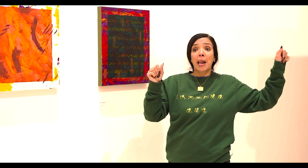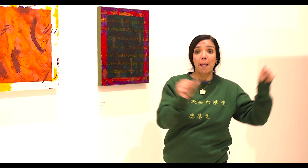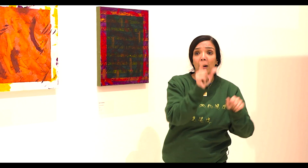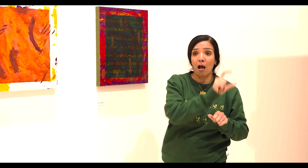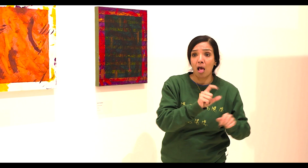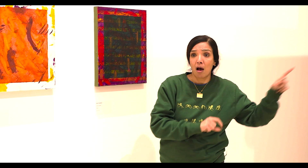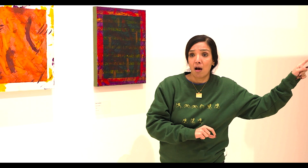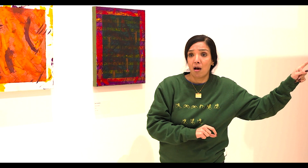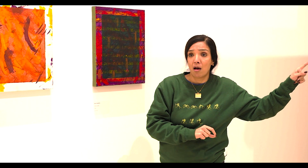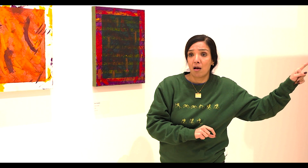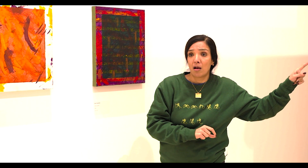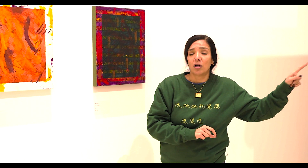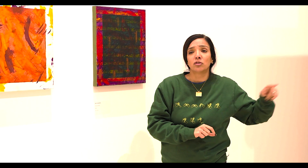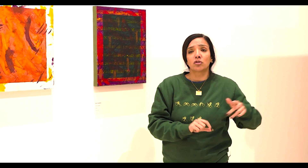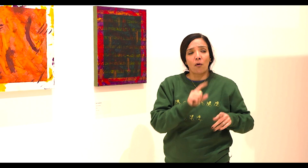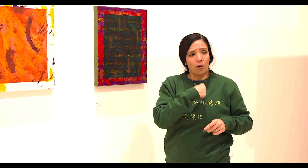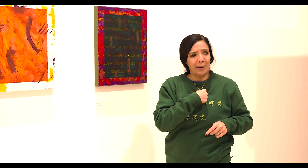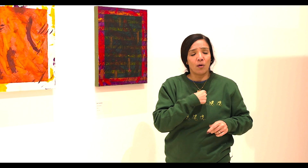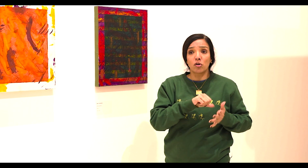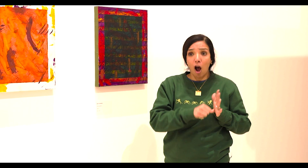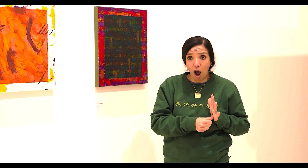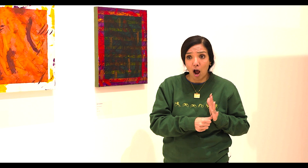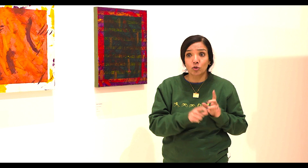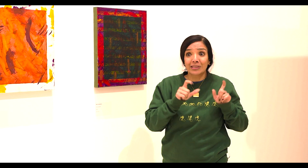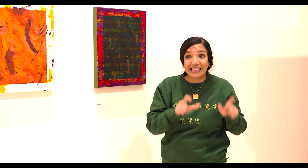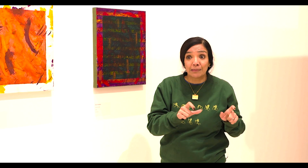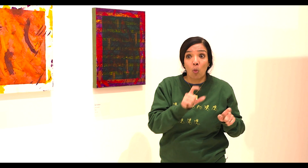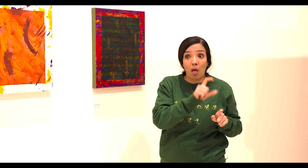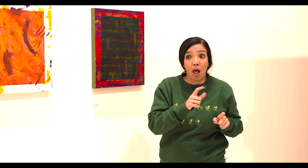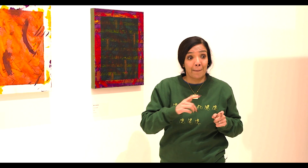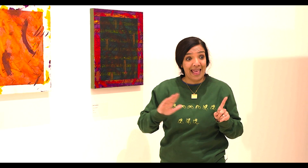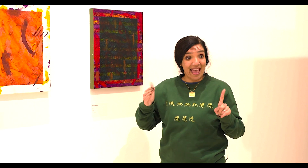The self-portrait of me has limited colors. It was very hard for me to stick within that,